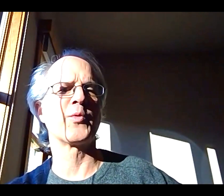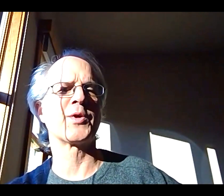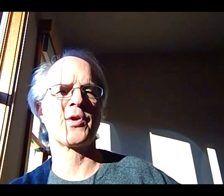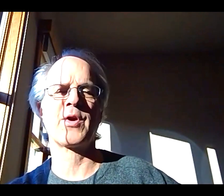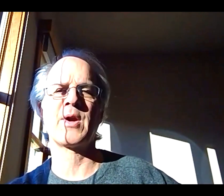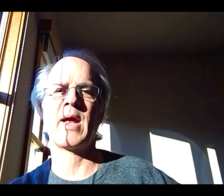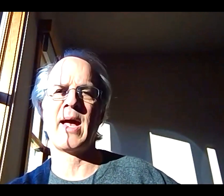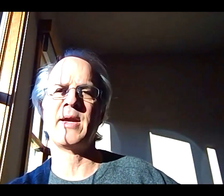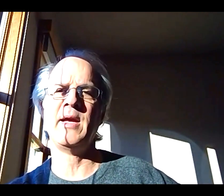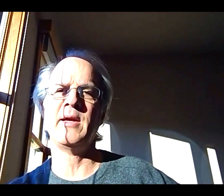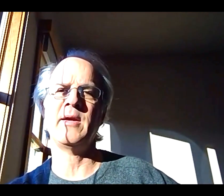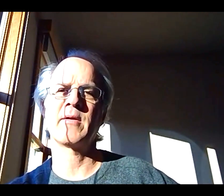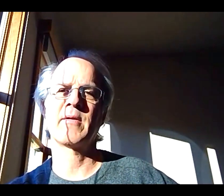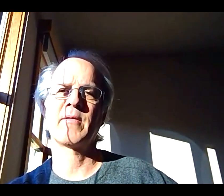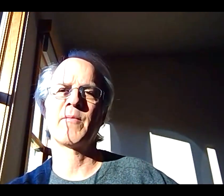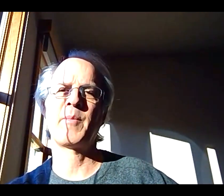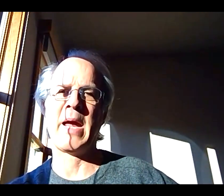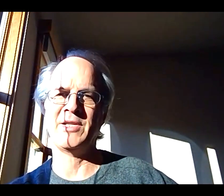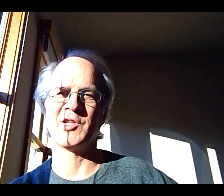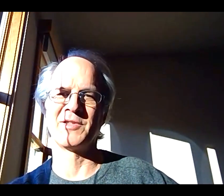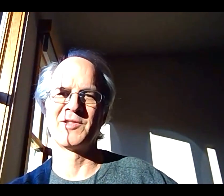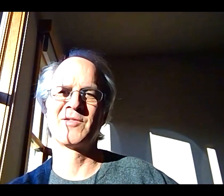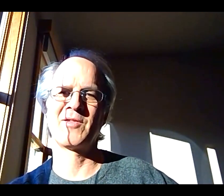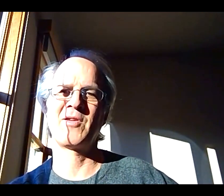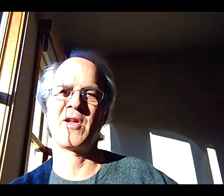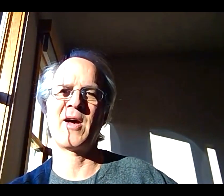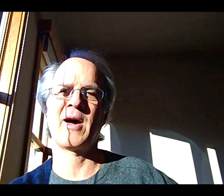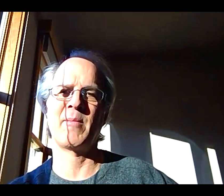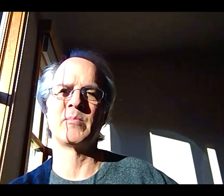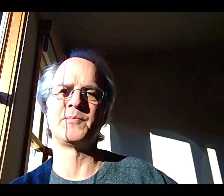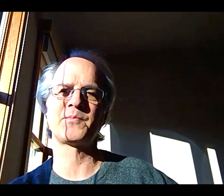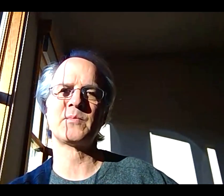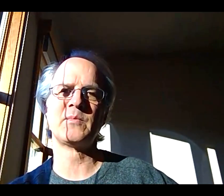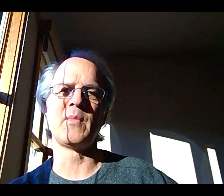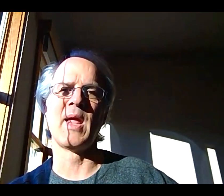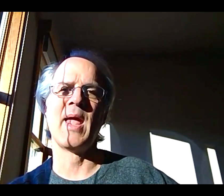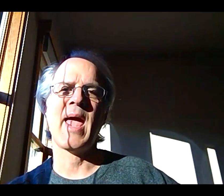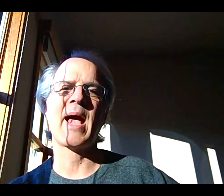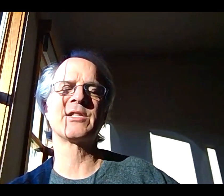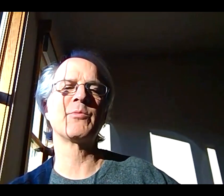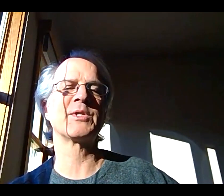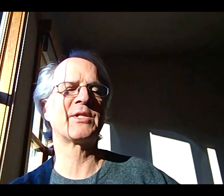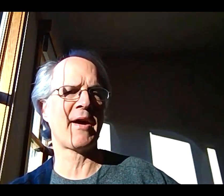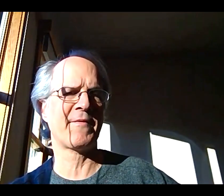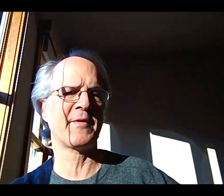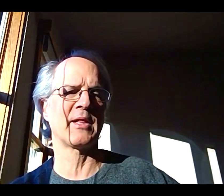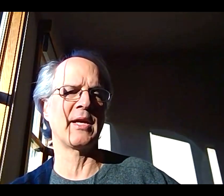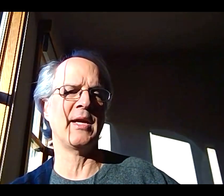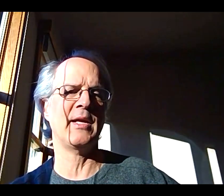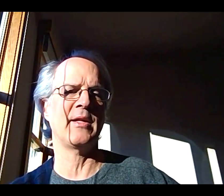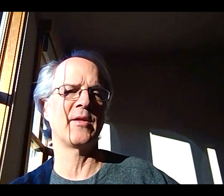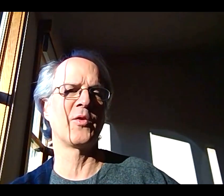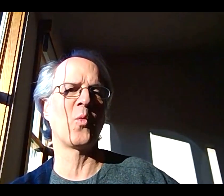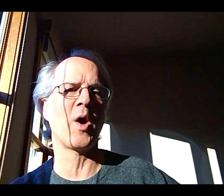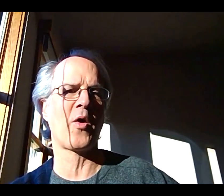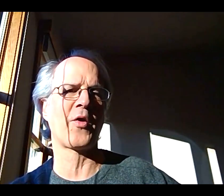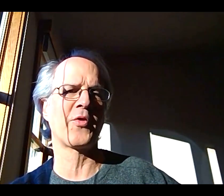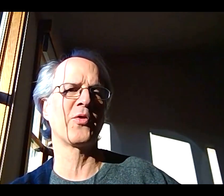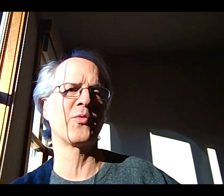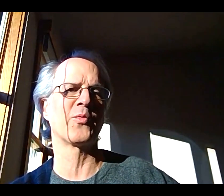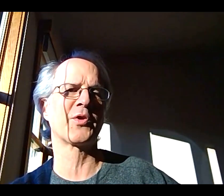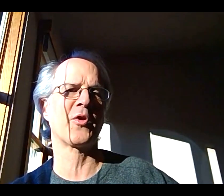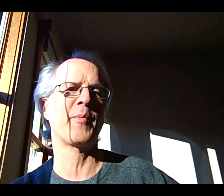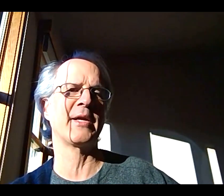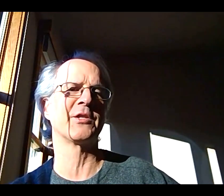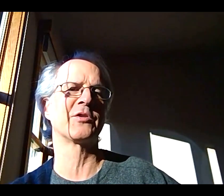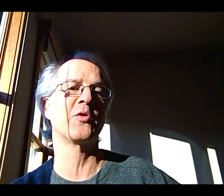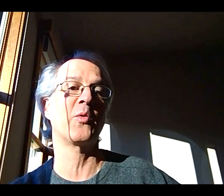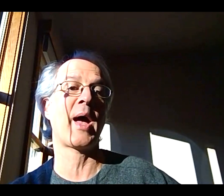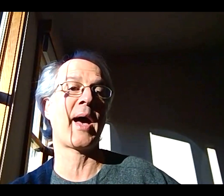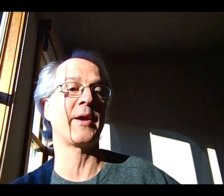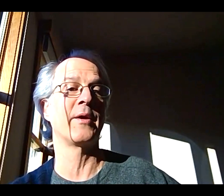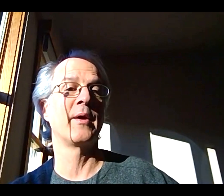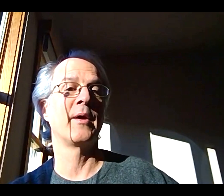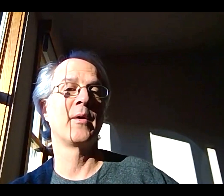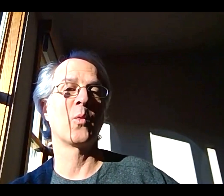returned any pages and she was definitely the one author who returned pages who had